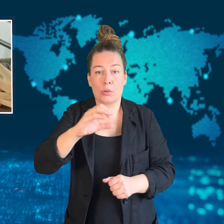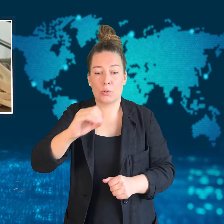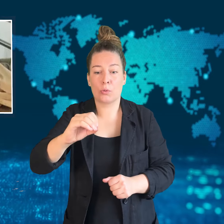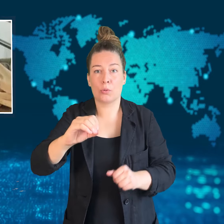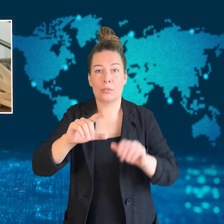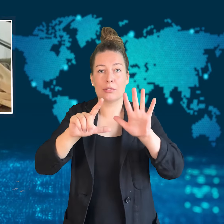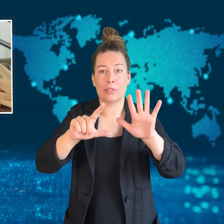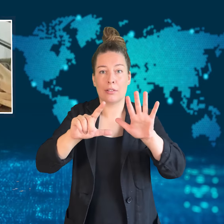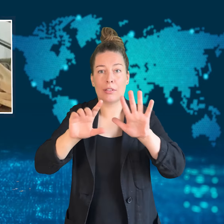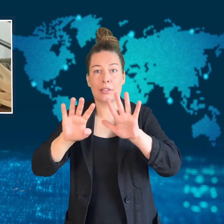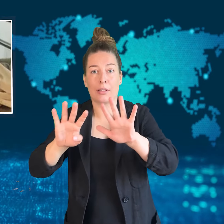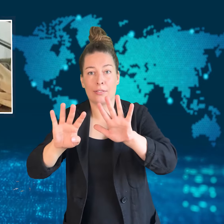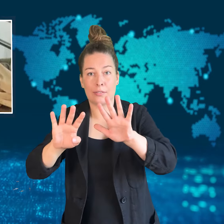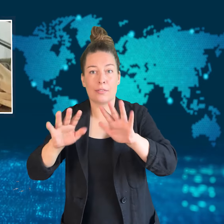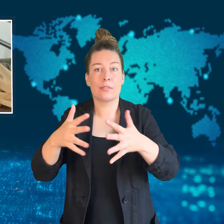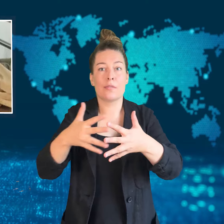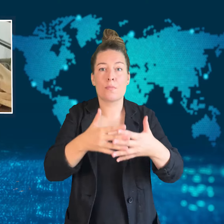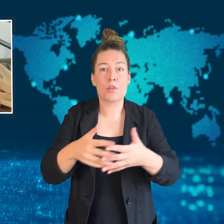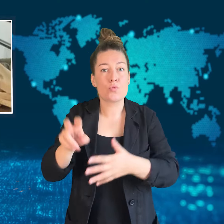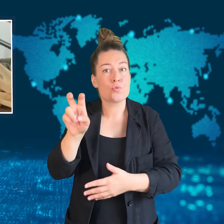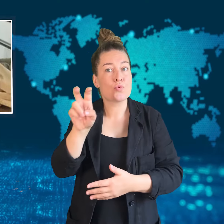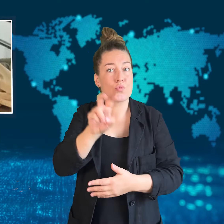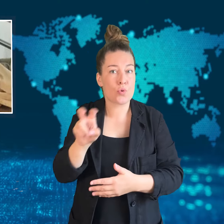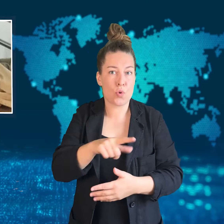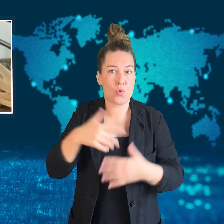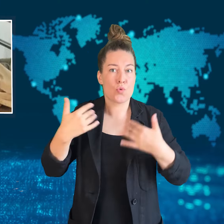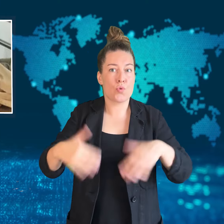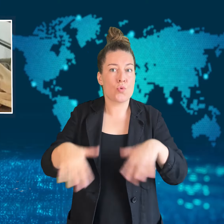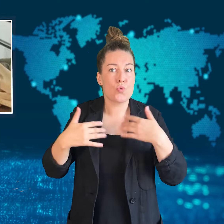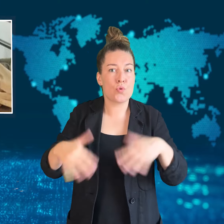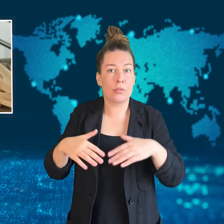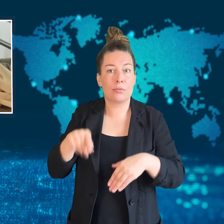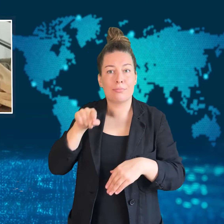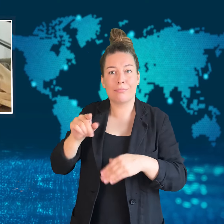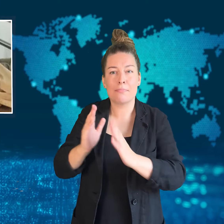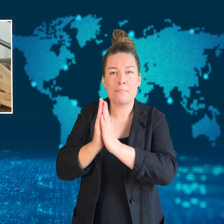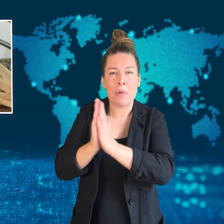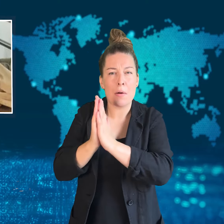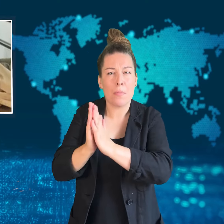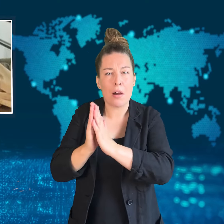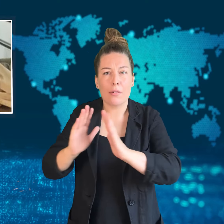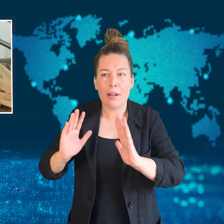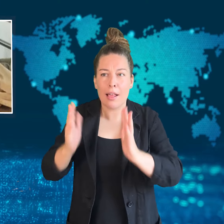This is about twice the income of an average household in Myanmar.